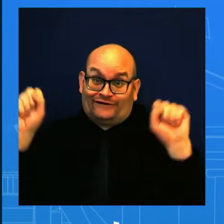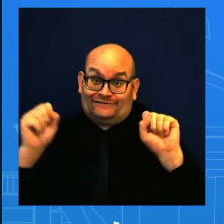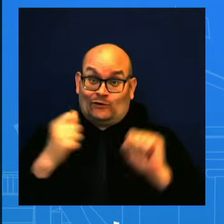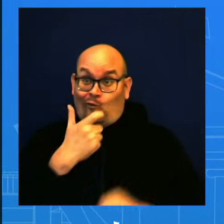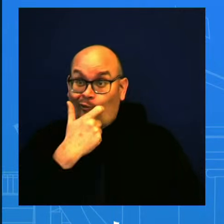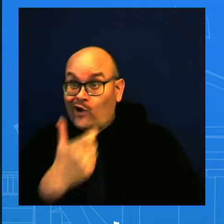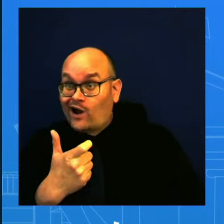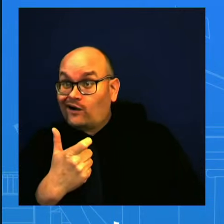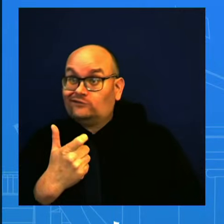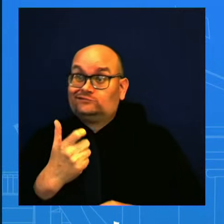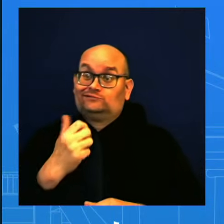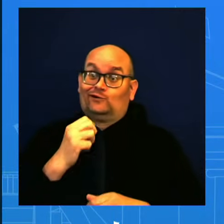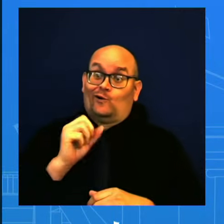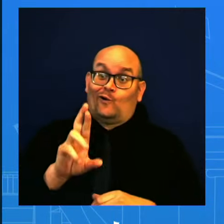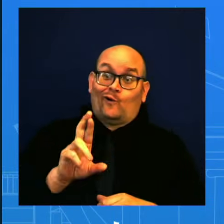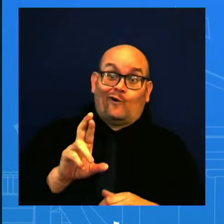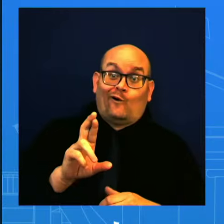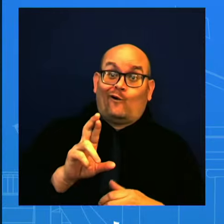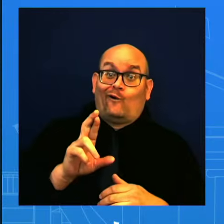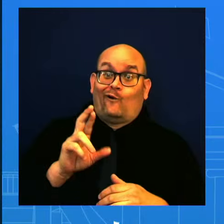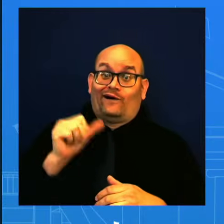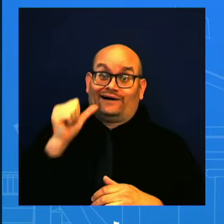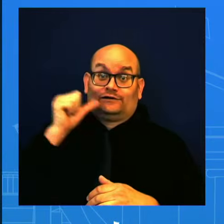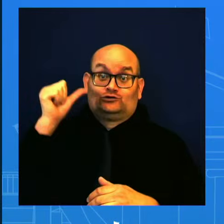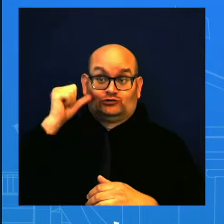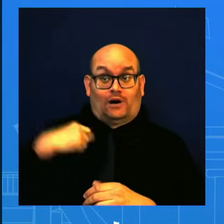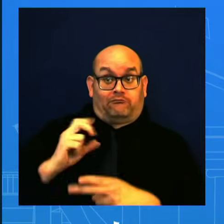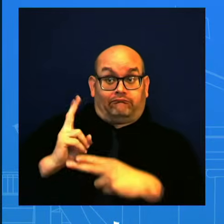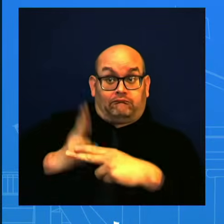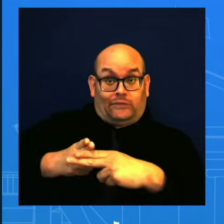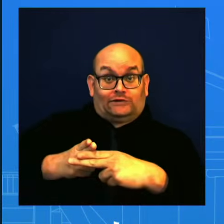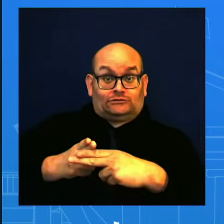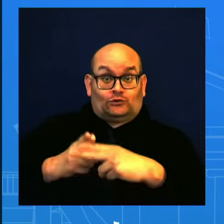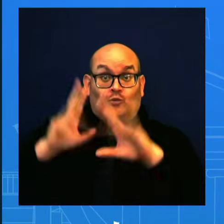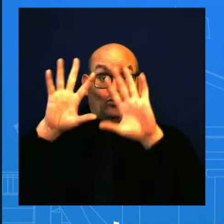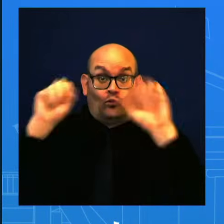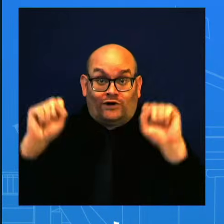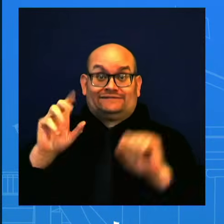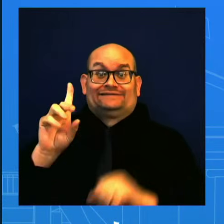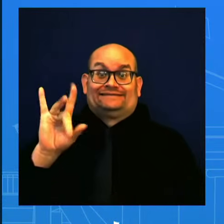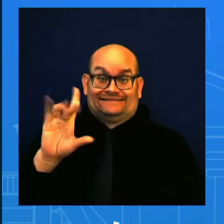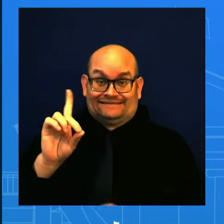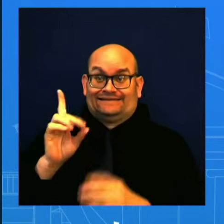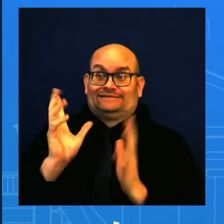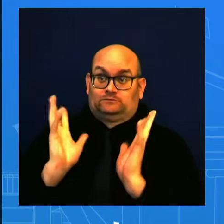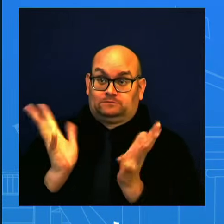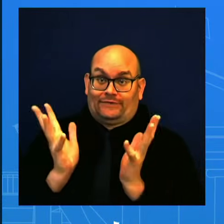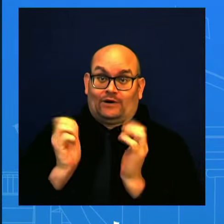engaging with foreign partners, and directly warning Iran. So, we've been clear. We have said this for the past --